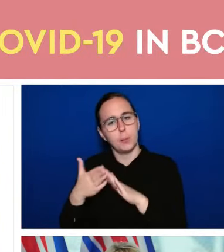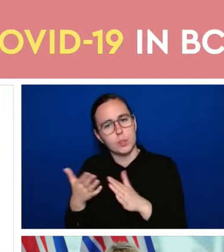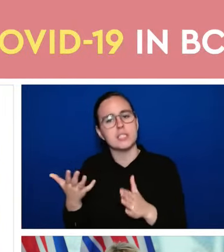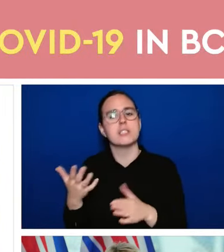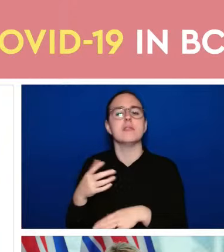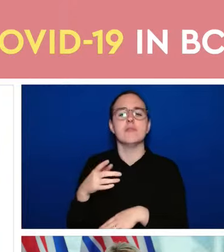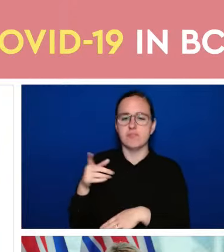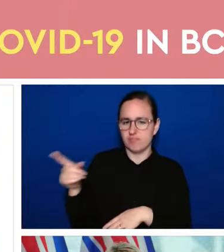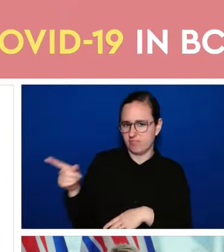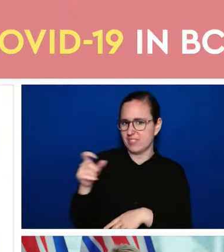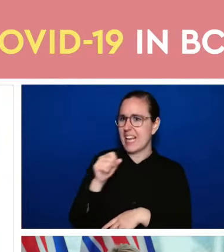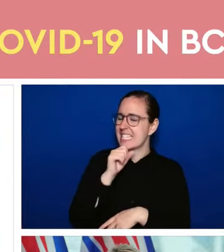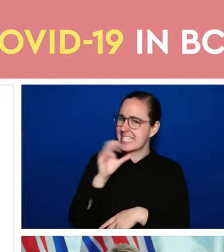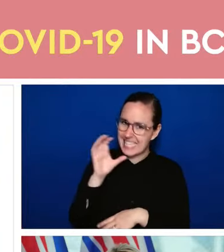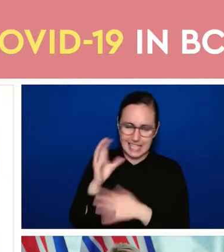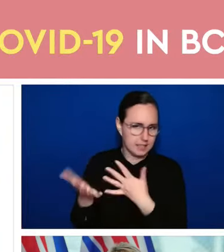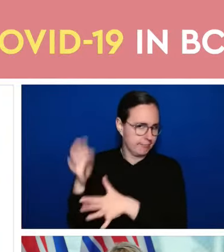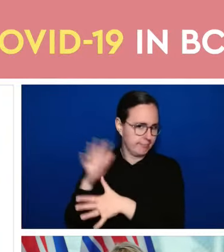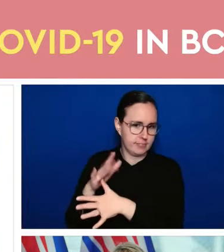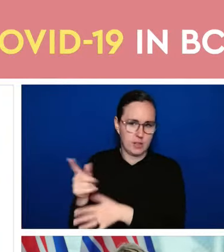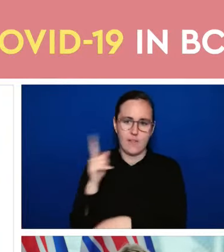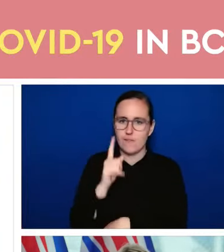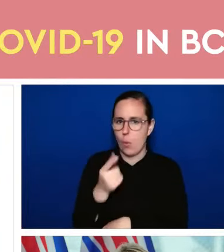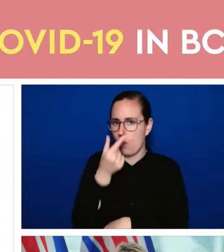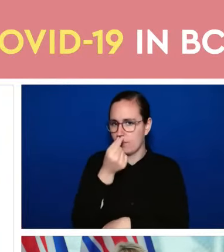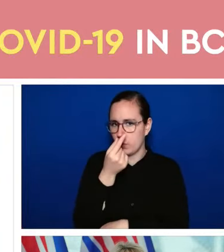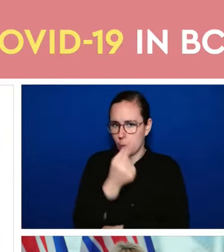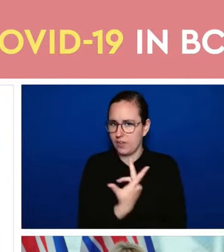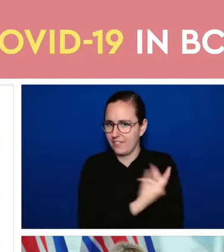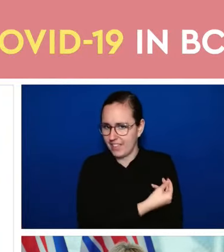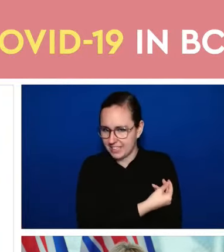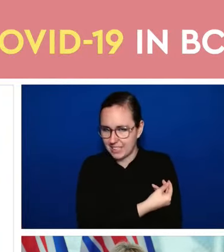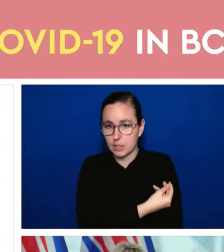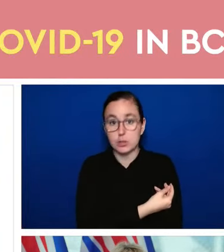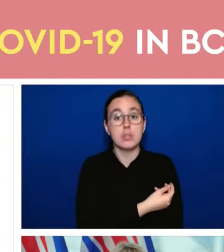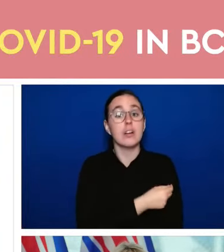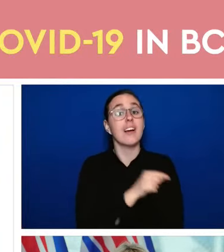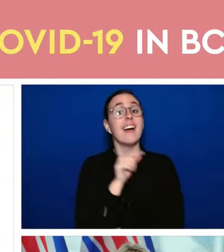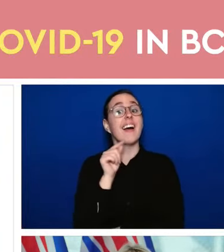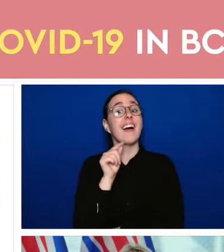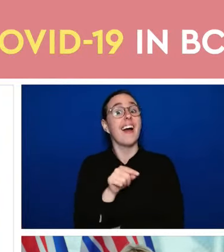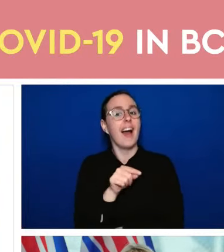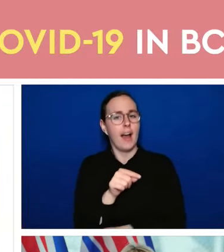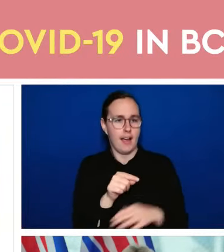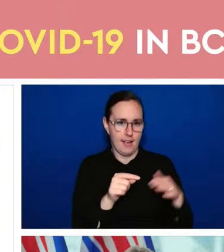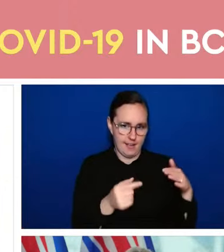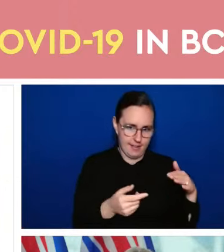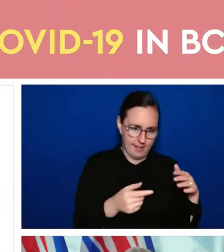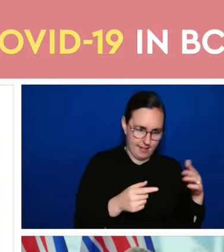that we can take to protect ourselves to make sure we're not going to be passing it on to.